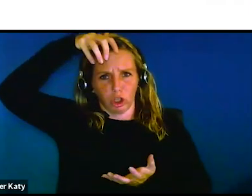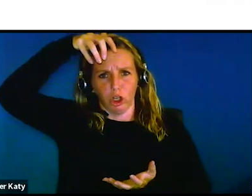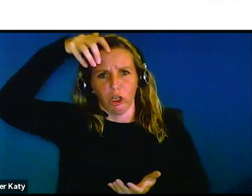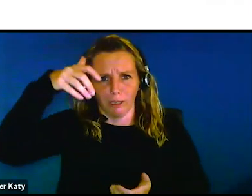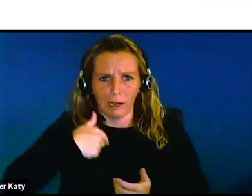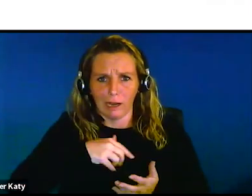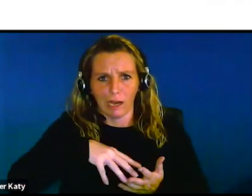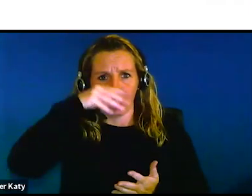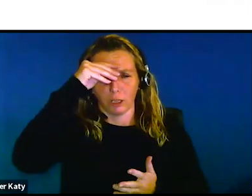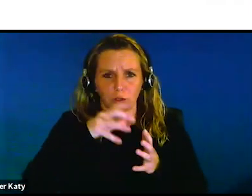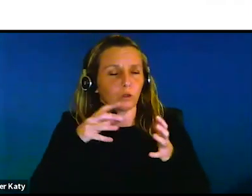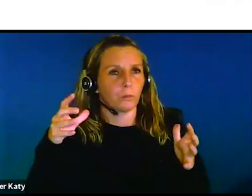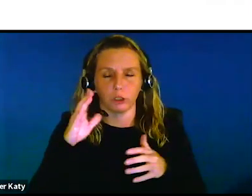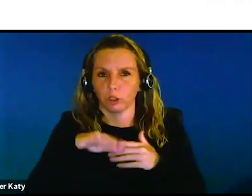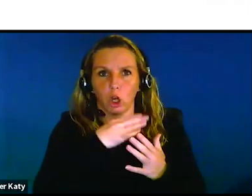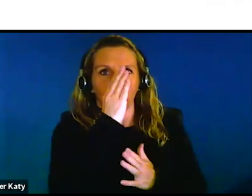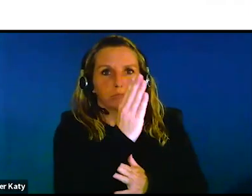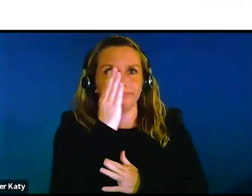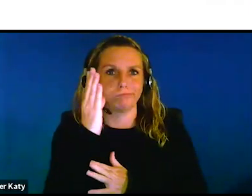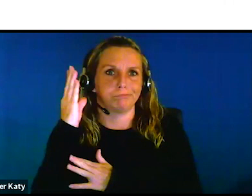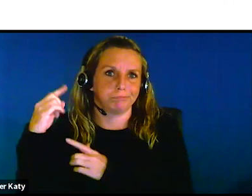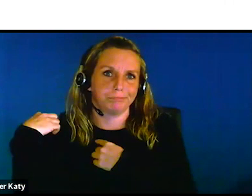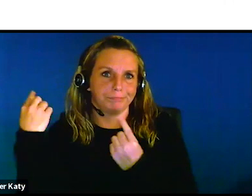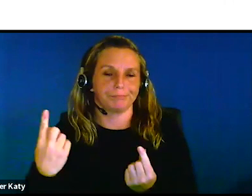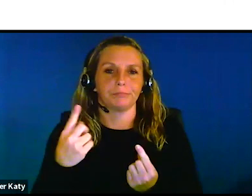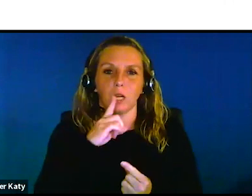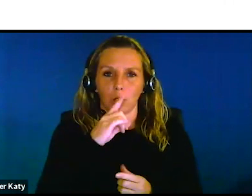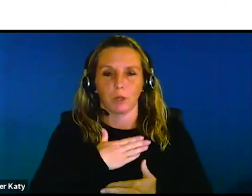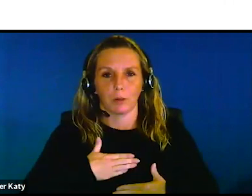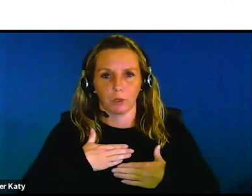all of these presentations. What I really appreciated is the state examples